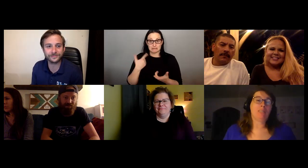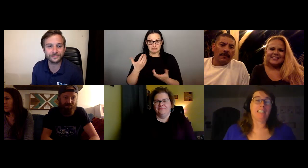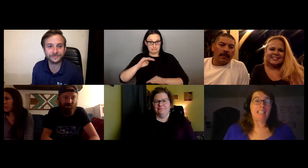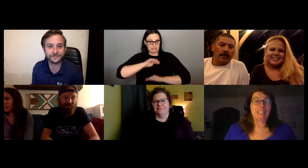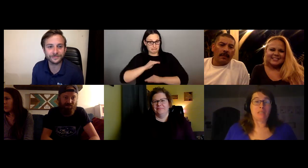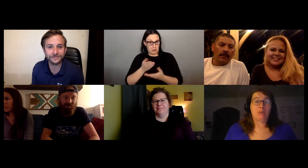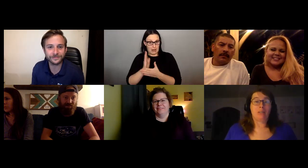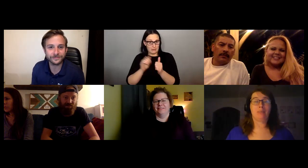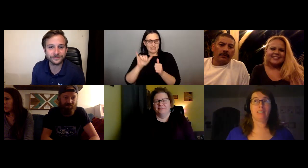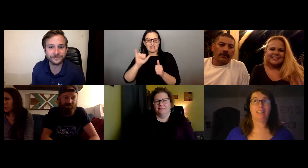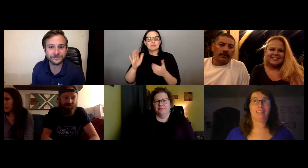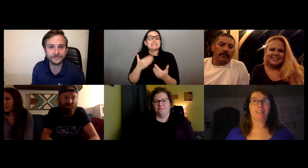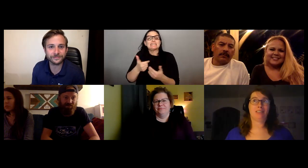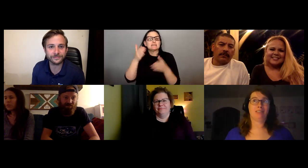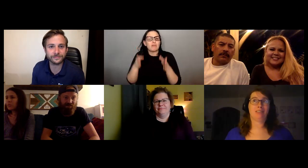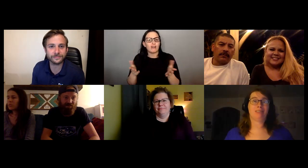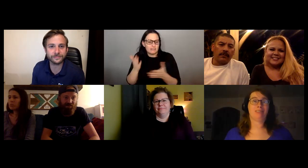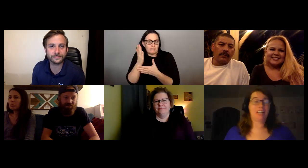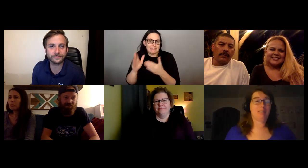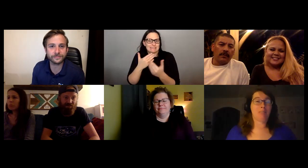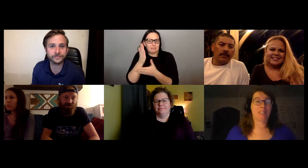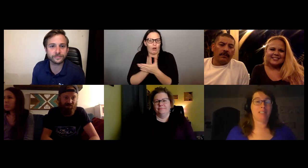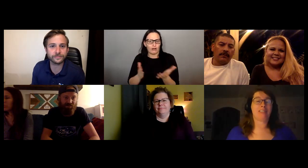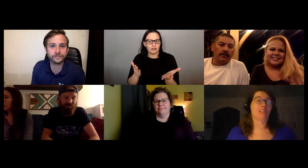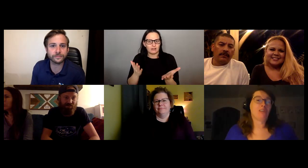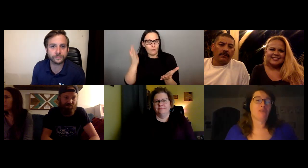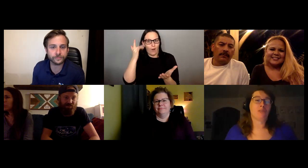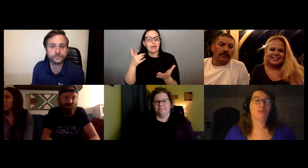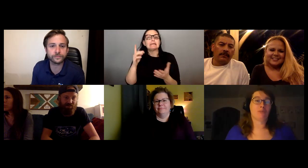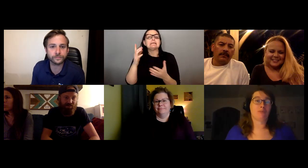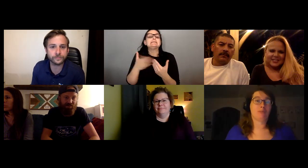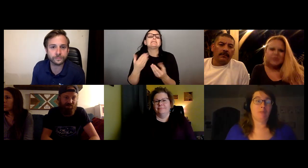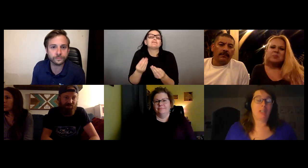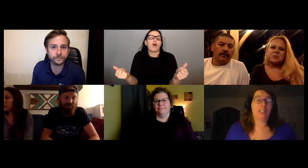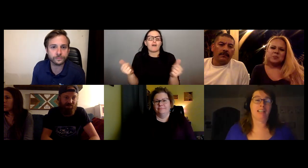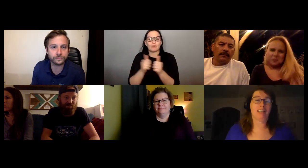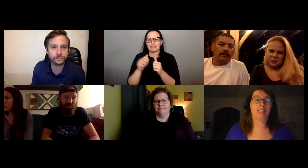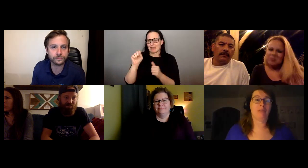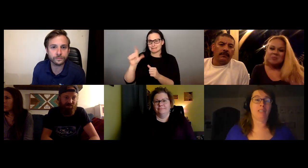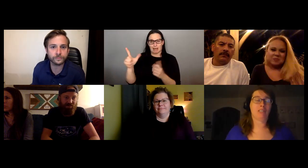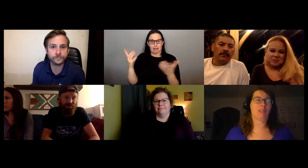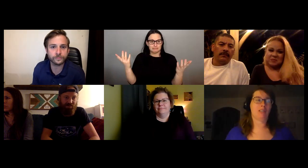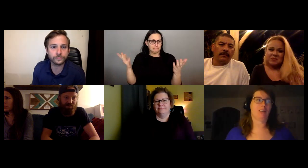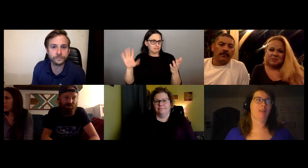easiest part because that can be easily solved with american